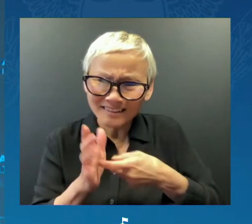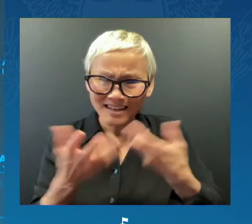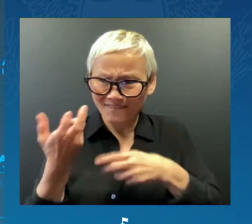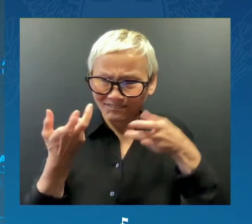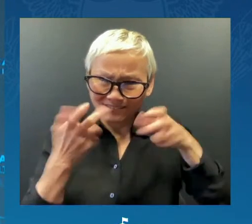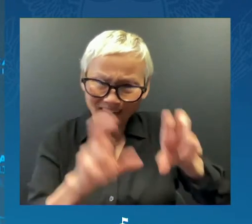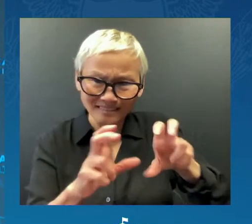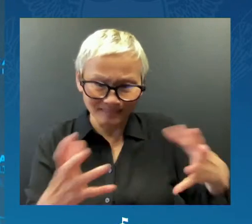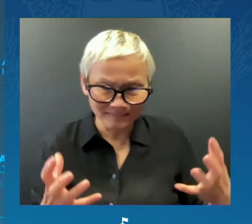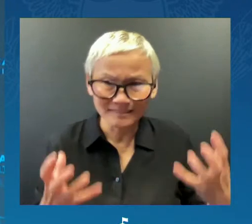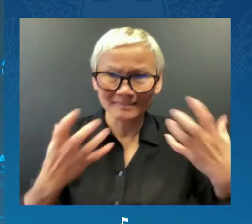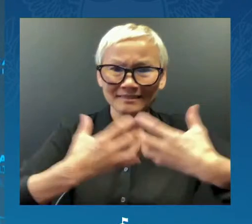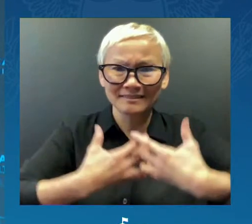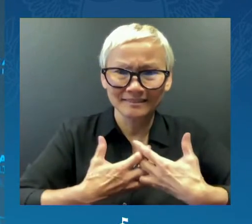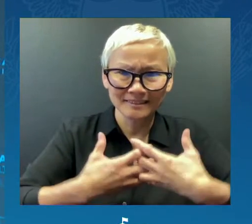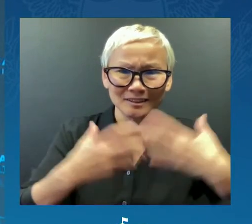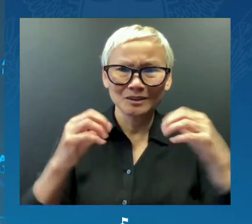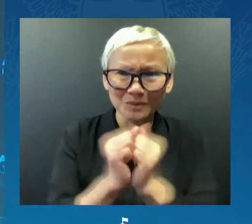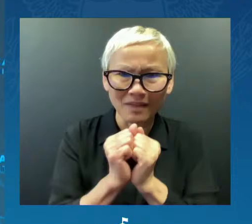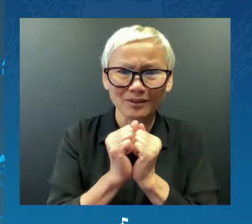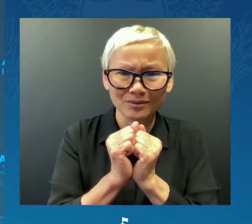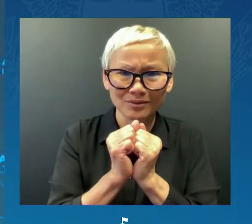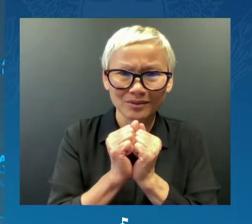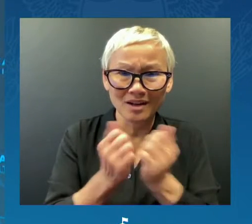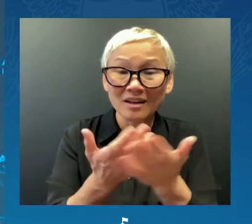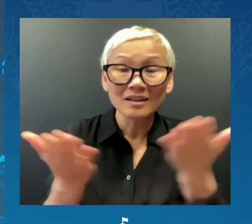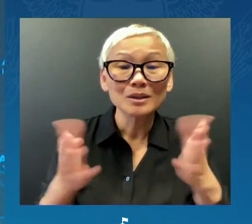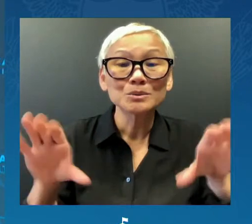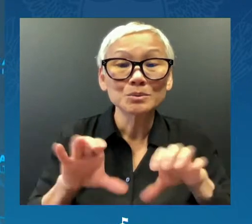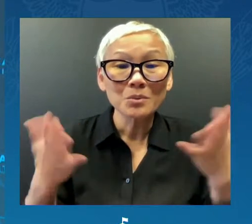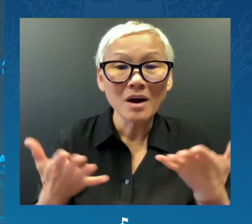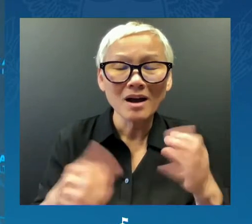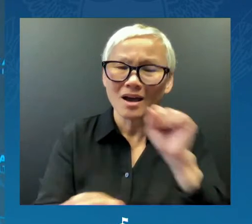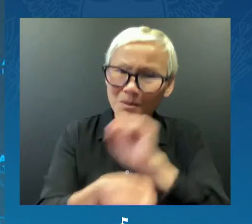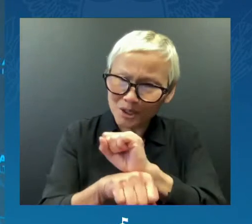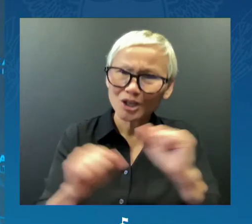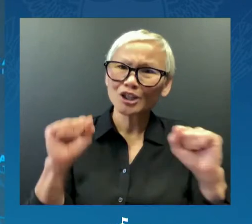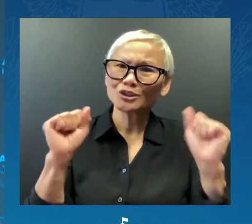So let us work together to foster the spark of creativity